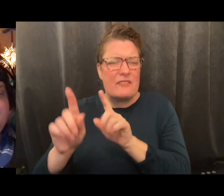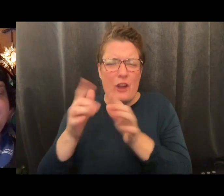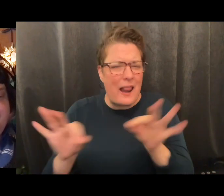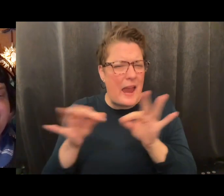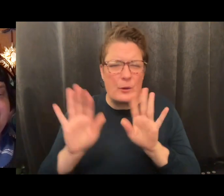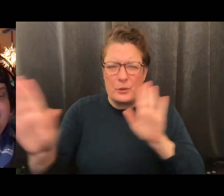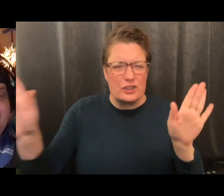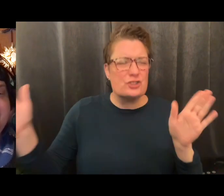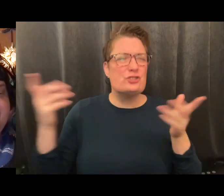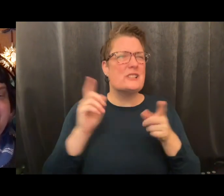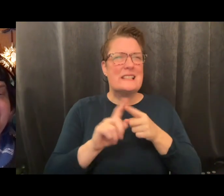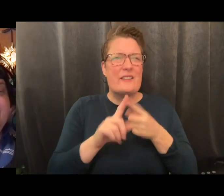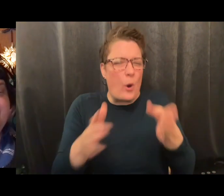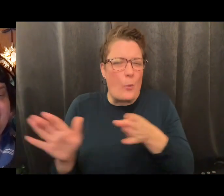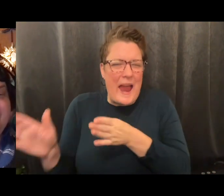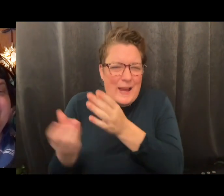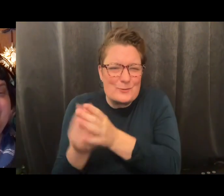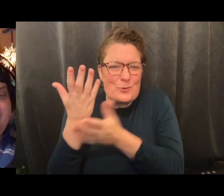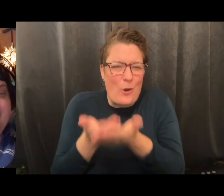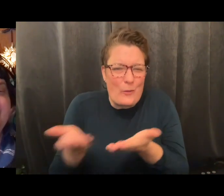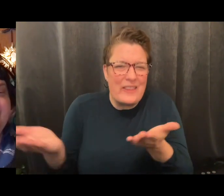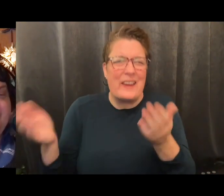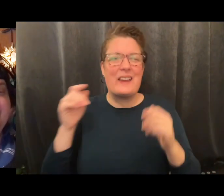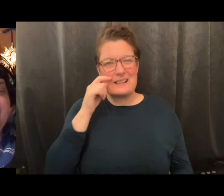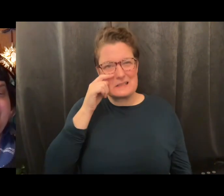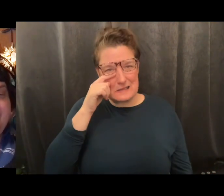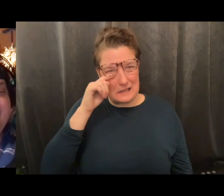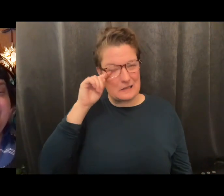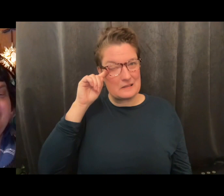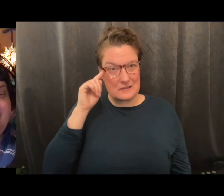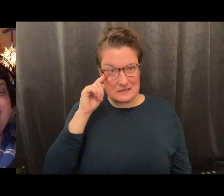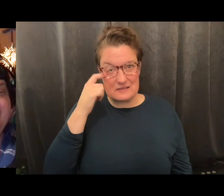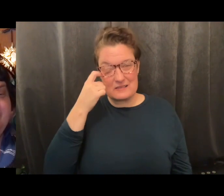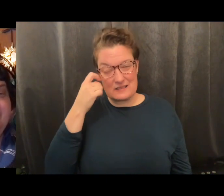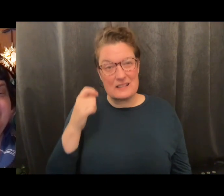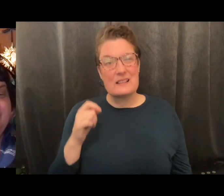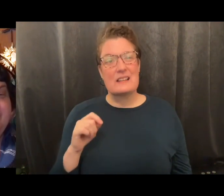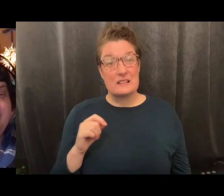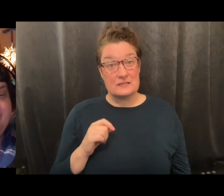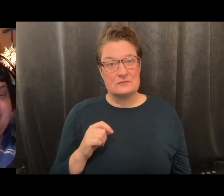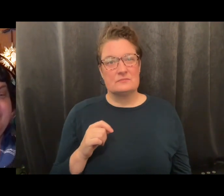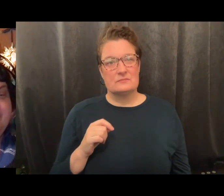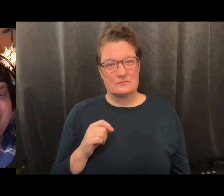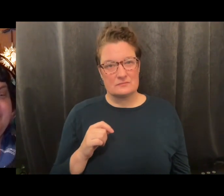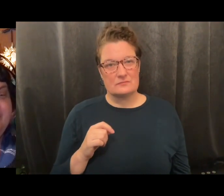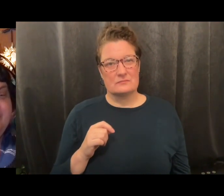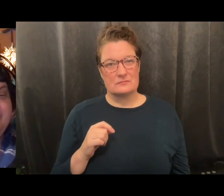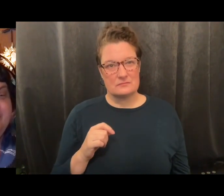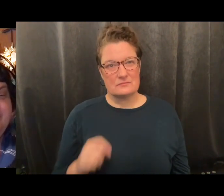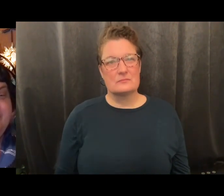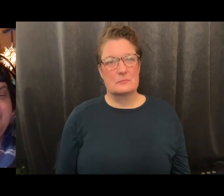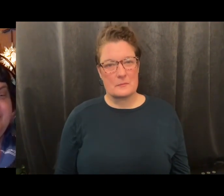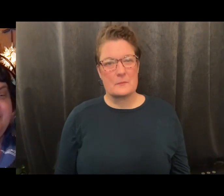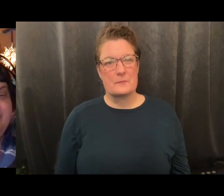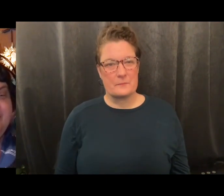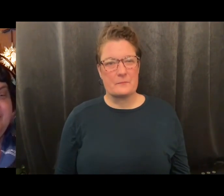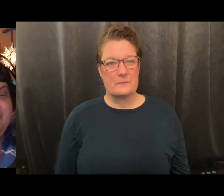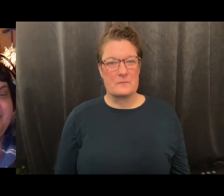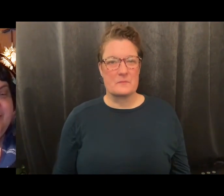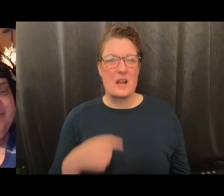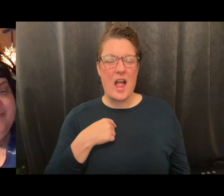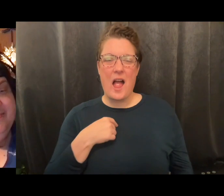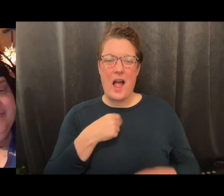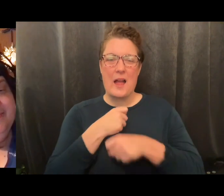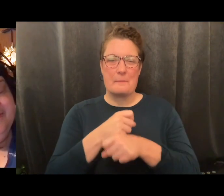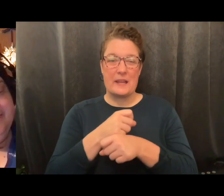And, um, uh, I've, I built, um a mobile several years ago and I, it has